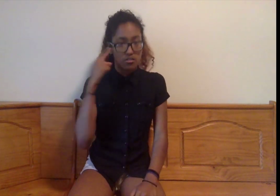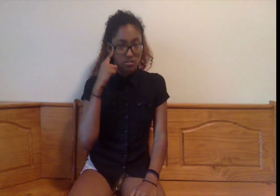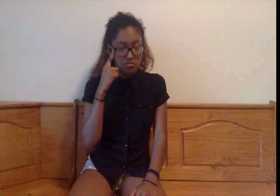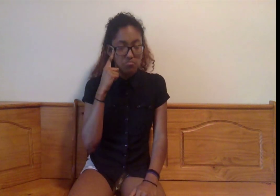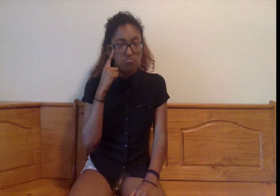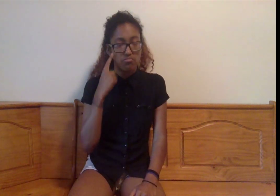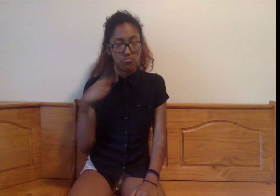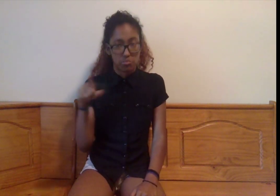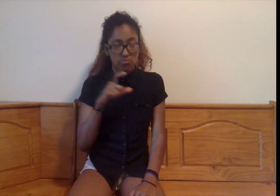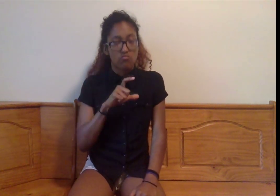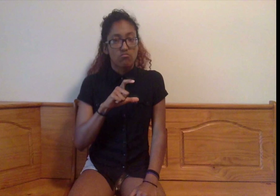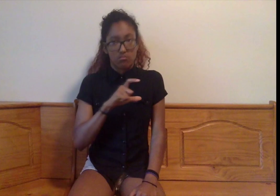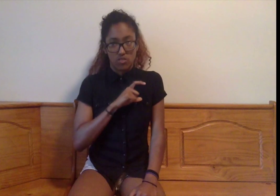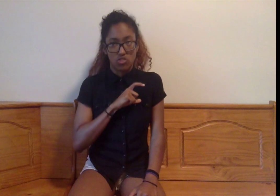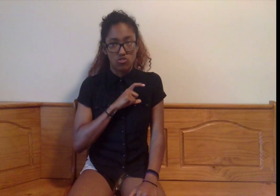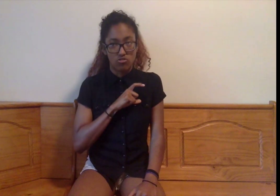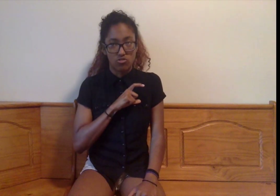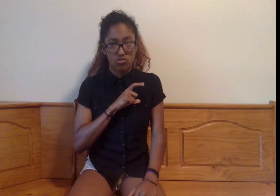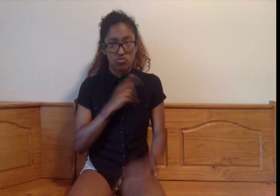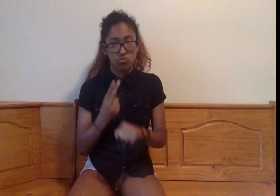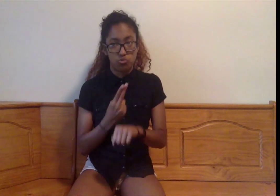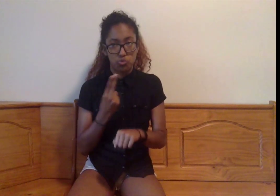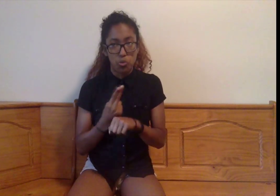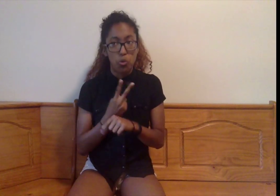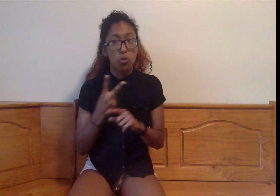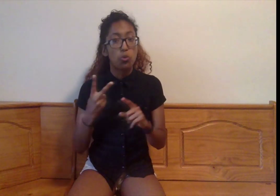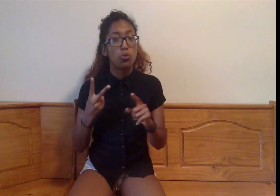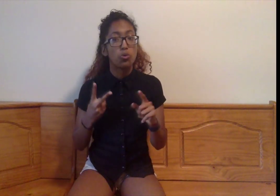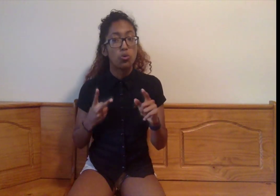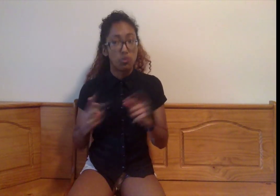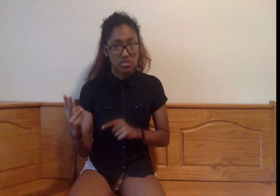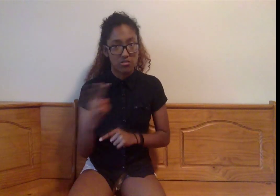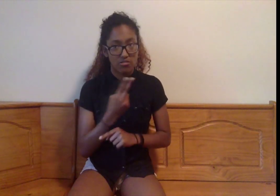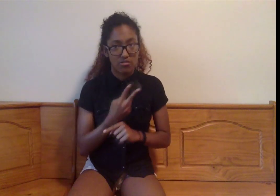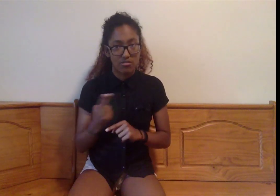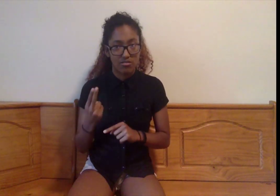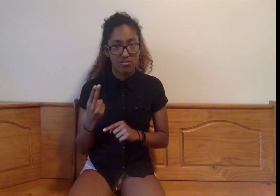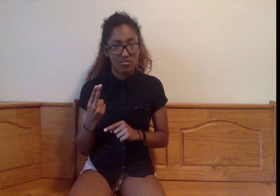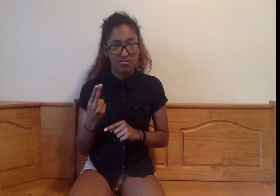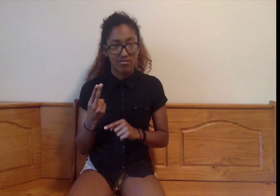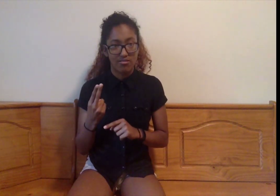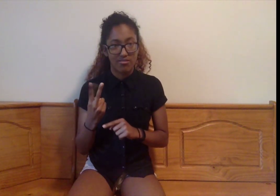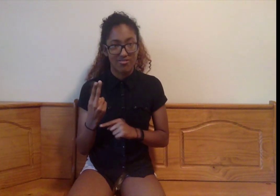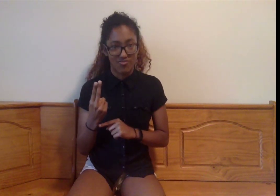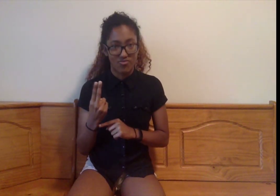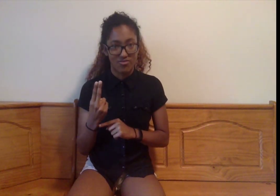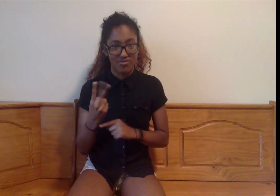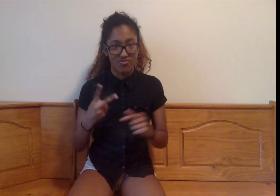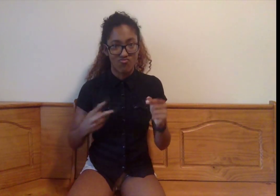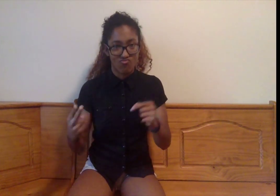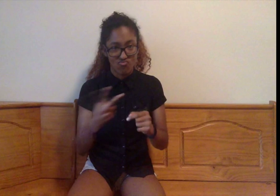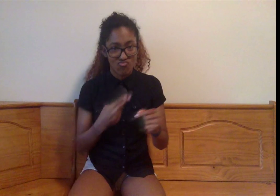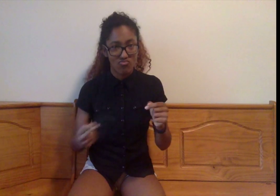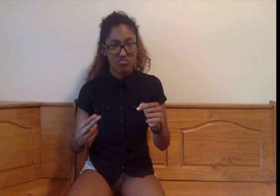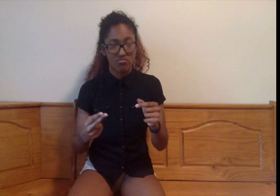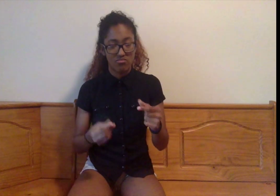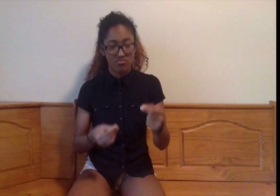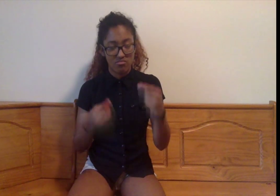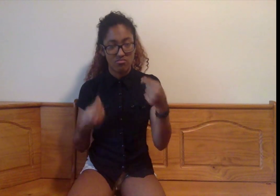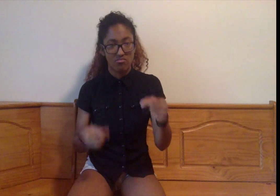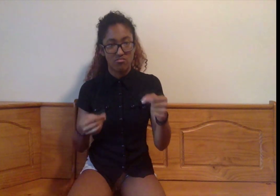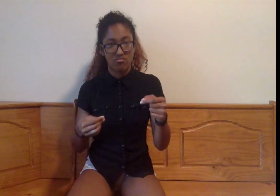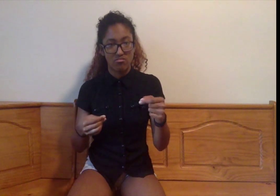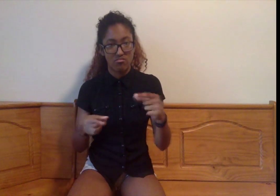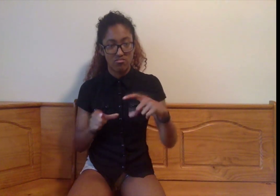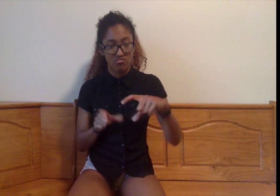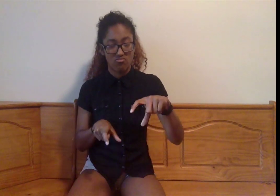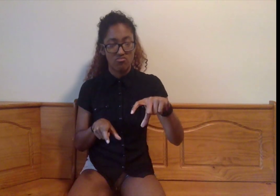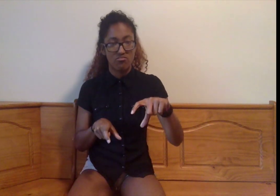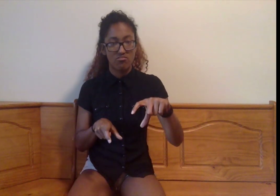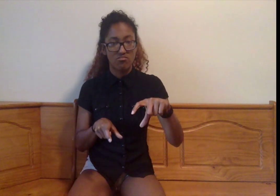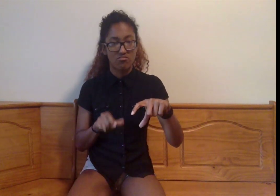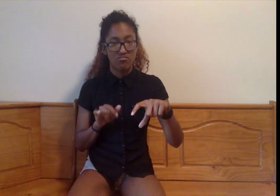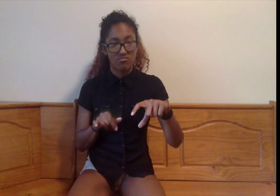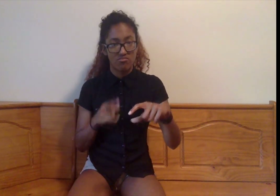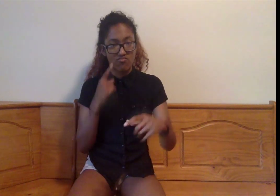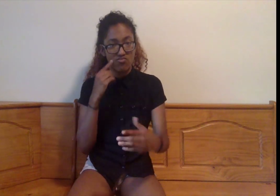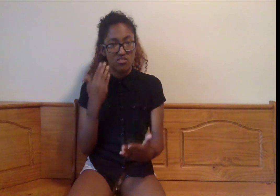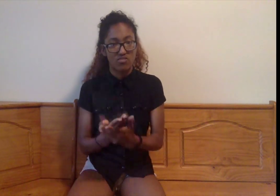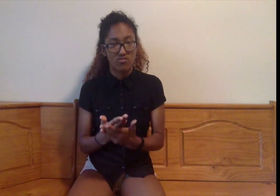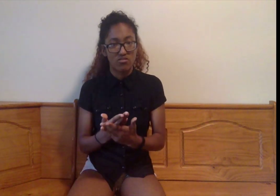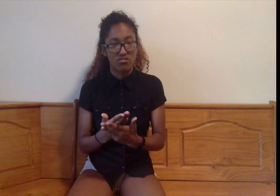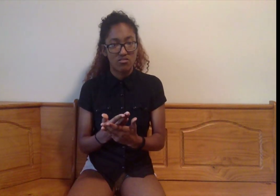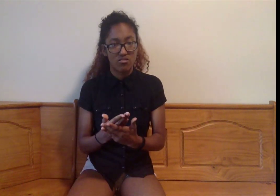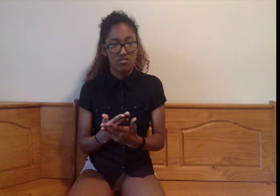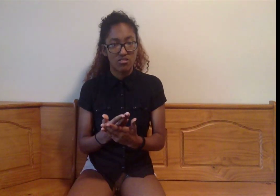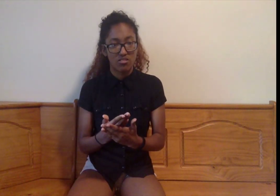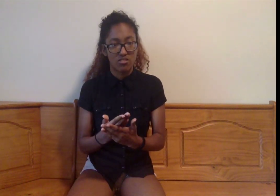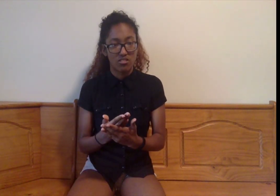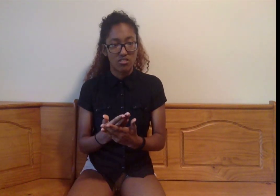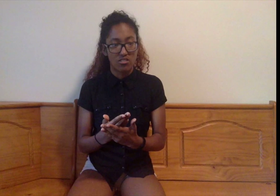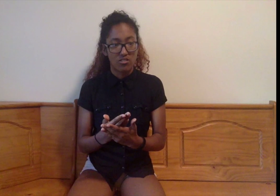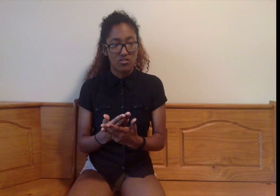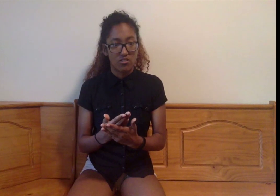I thought maybe the policemen used scissors to cut them off for evidence.